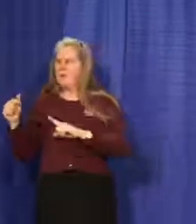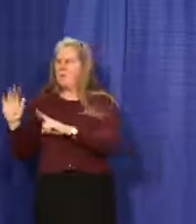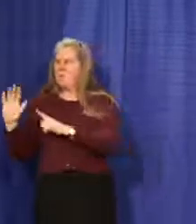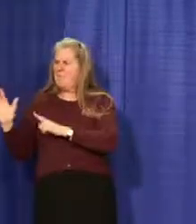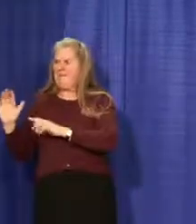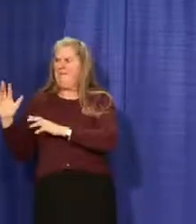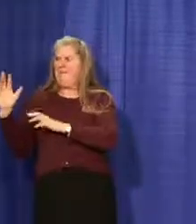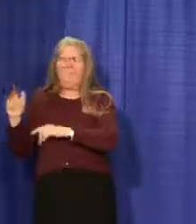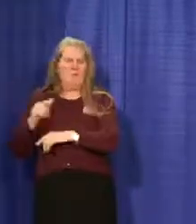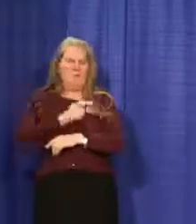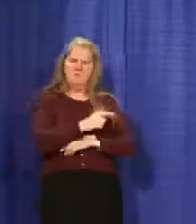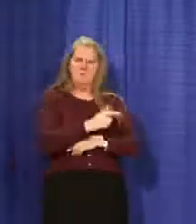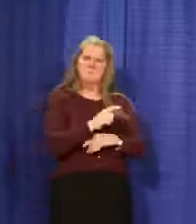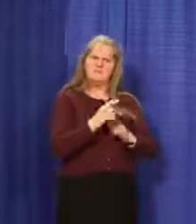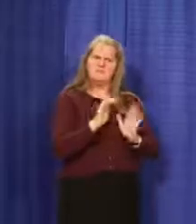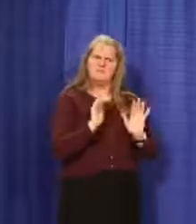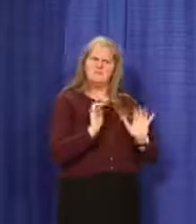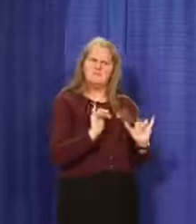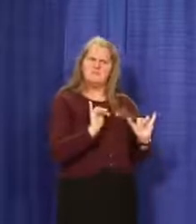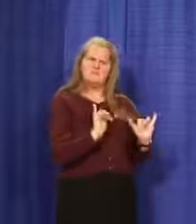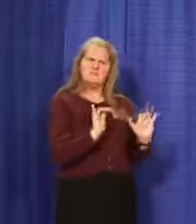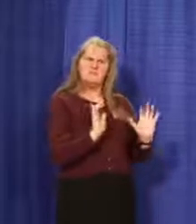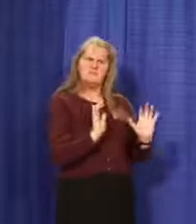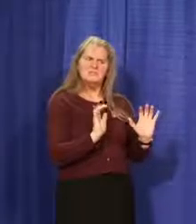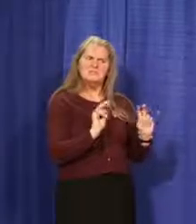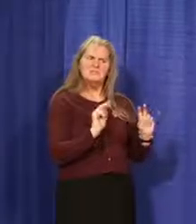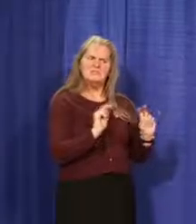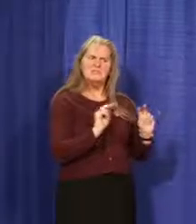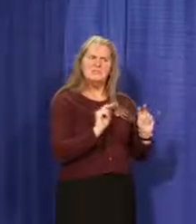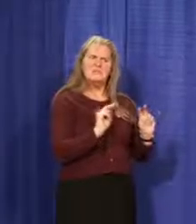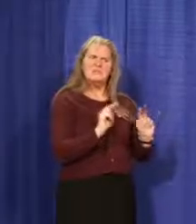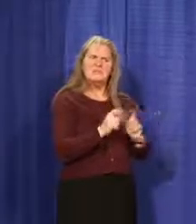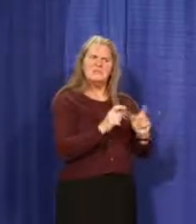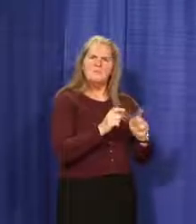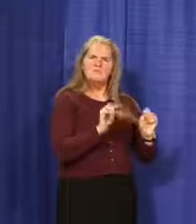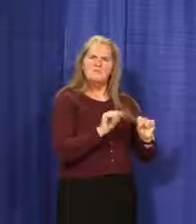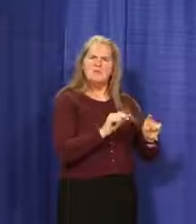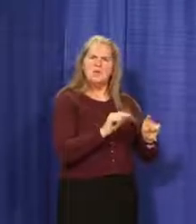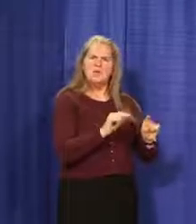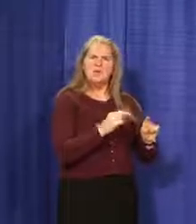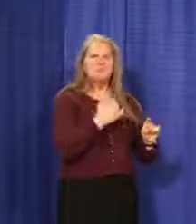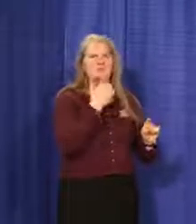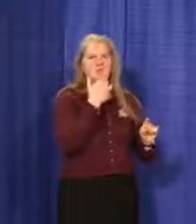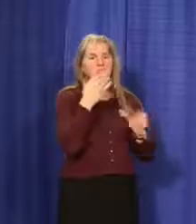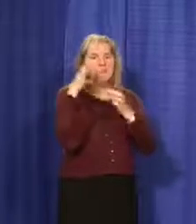very stable place which is why we maintain that, I think,